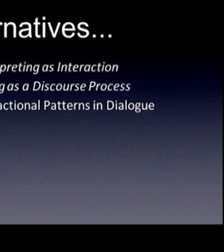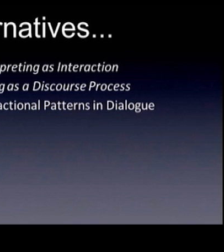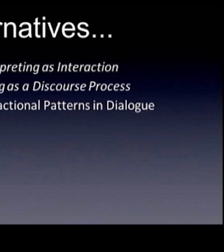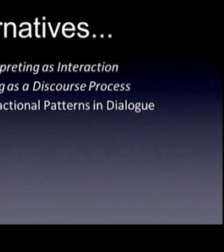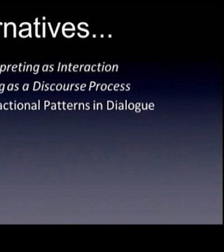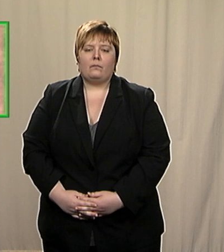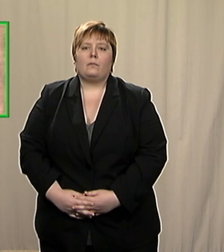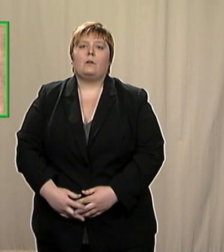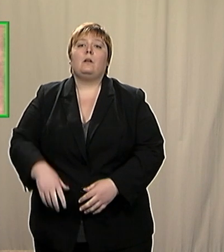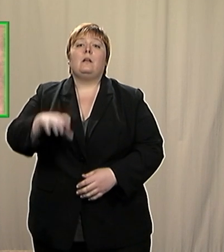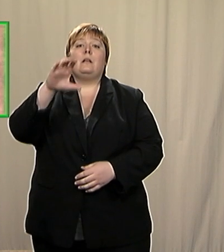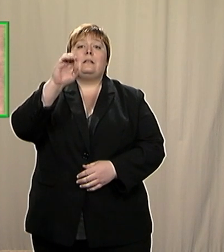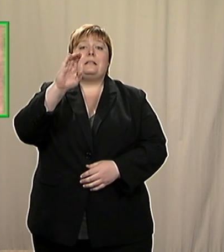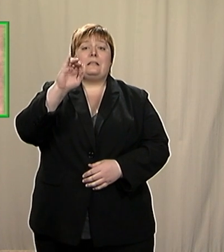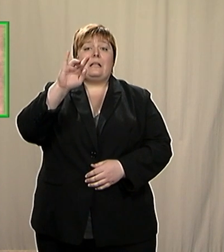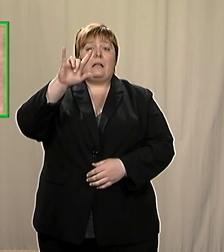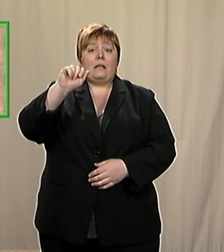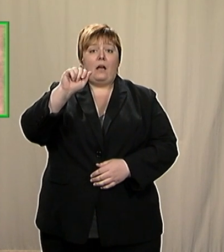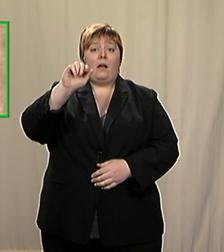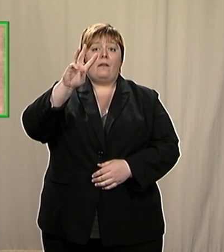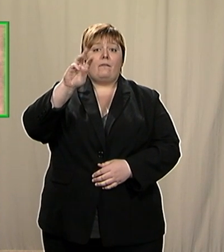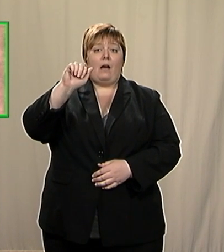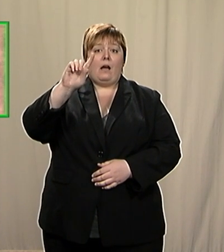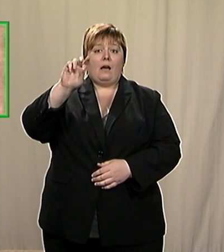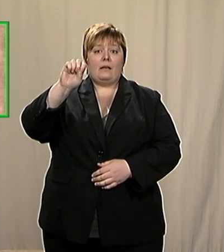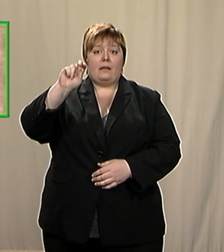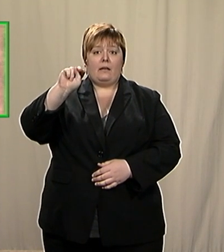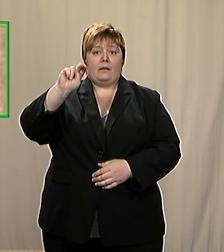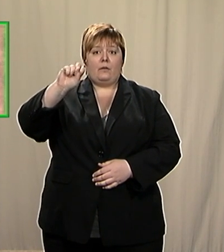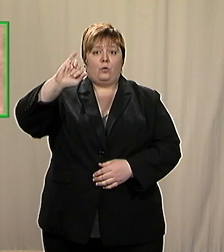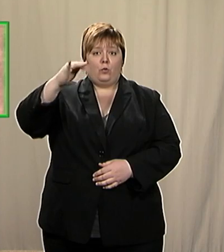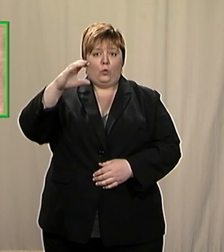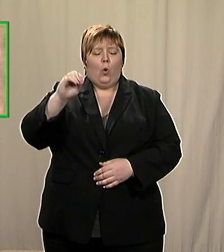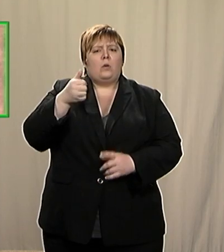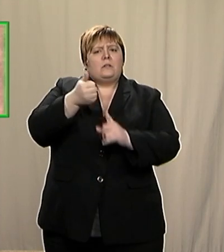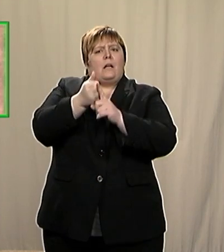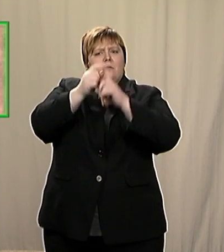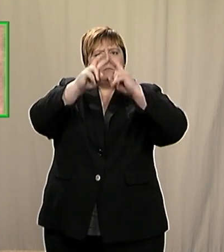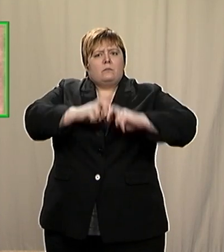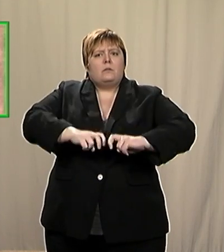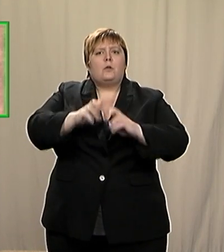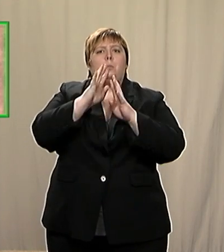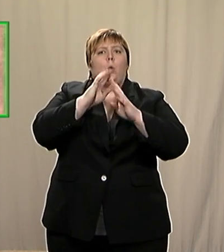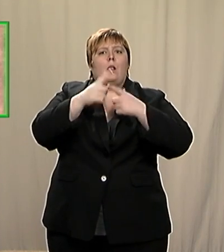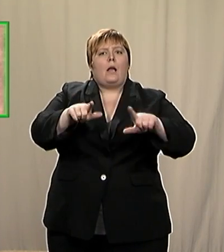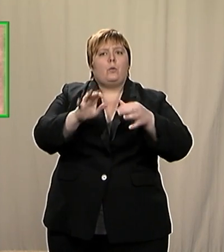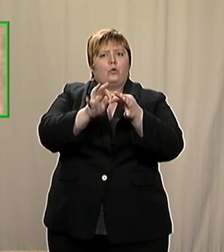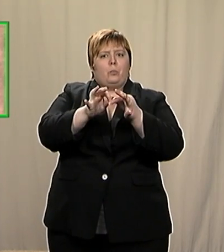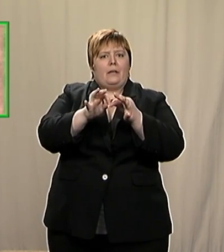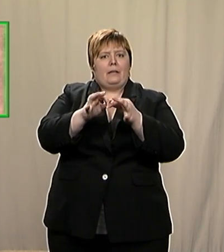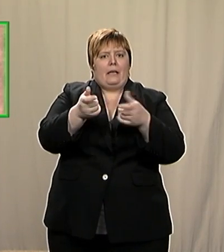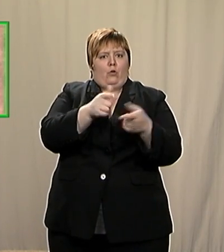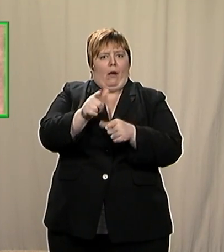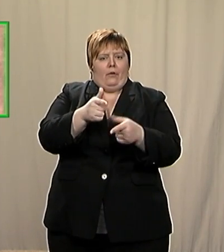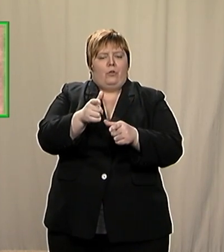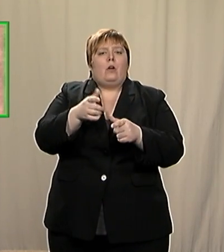Wadensjo, looking at spoken language interpreters in her work "Interpreting as Interaction" along with other research has talked about the crucial place